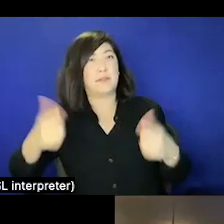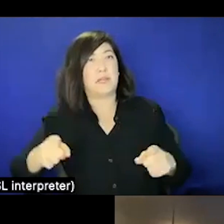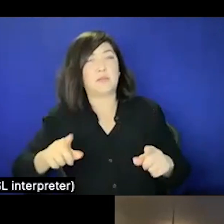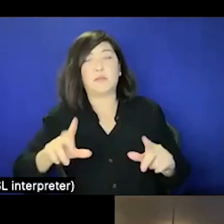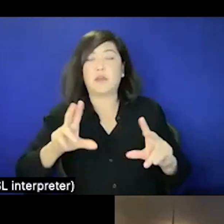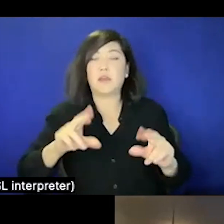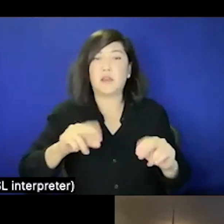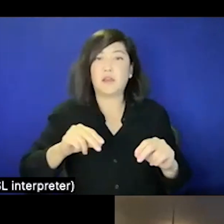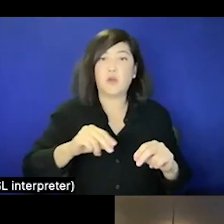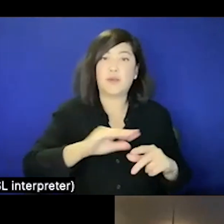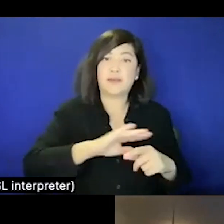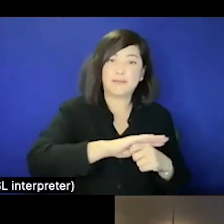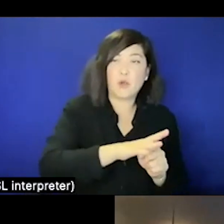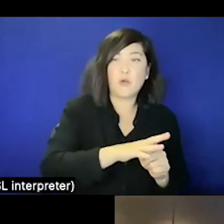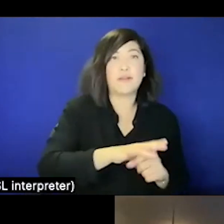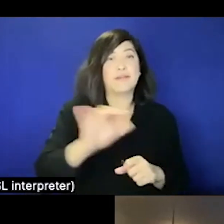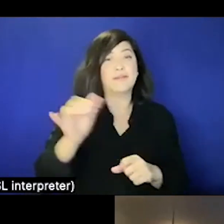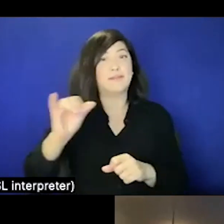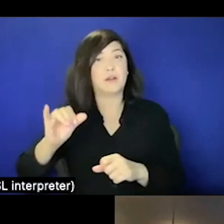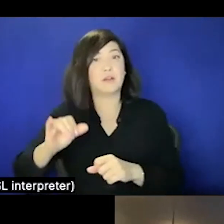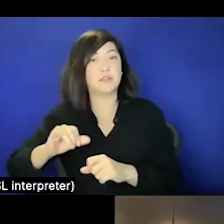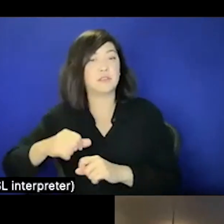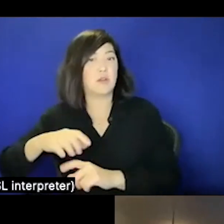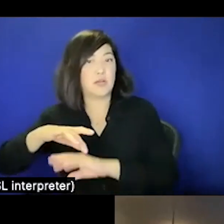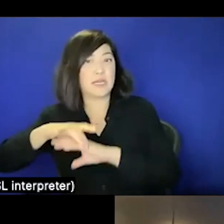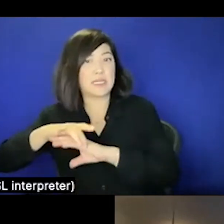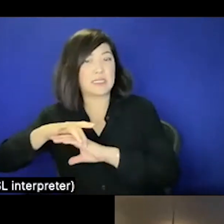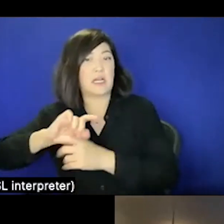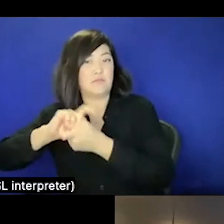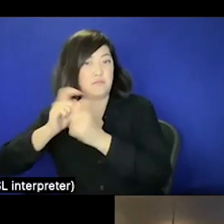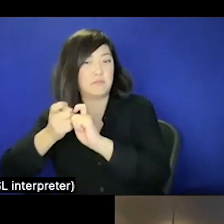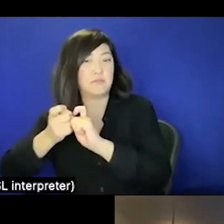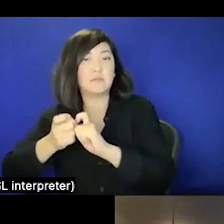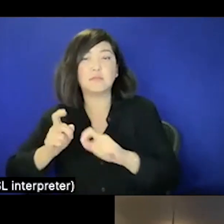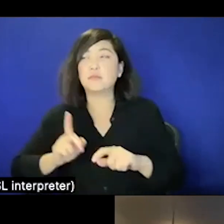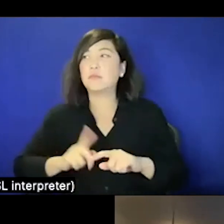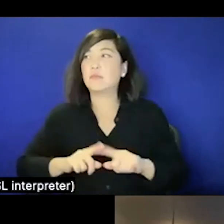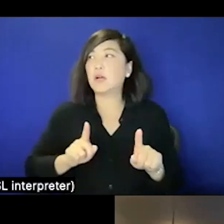but also the pandemic. And how have you changed or adapted your vision of the